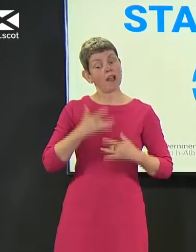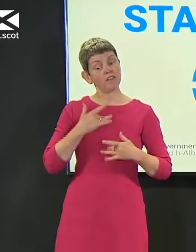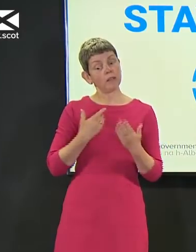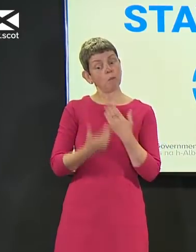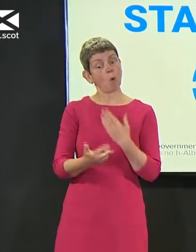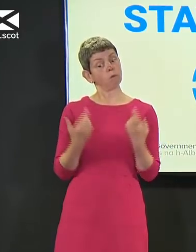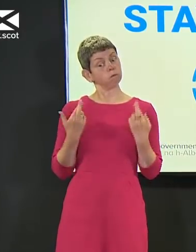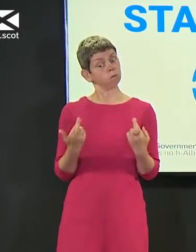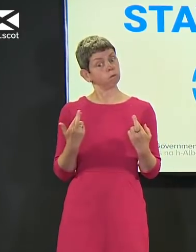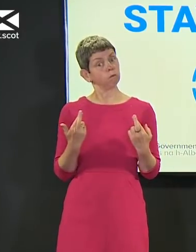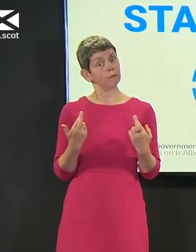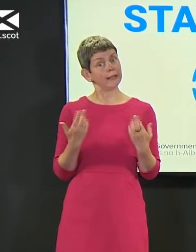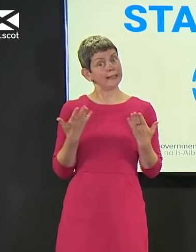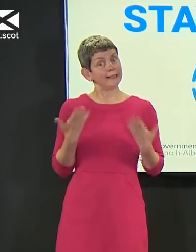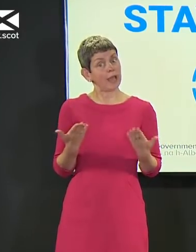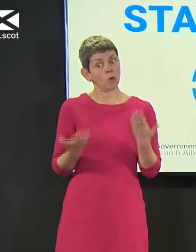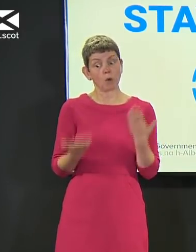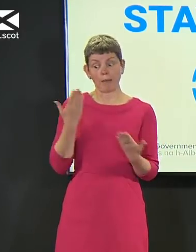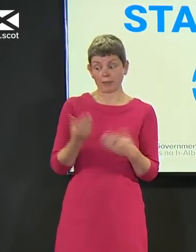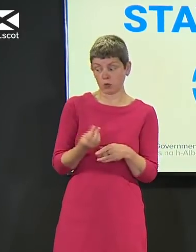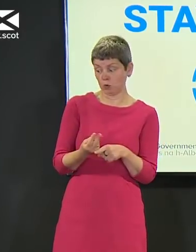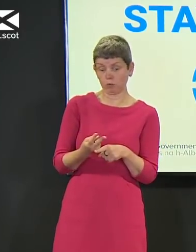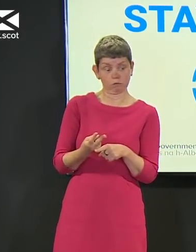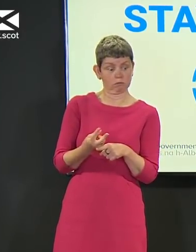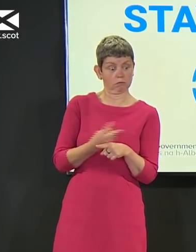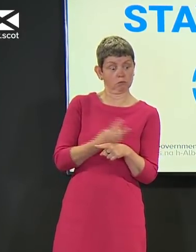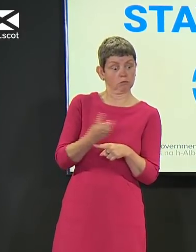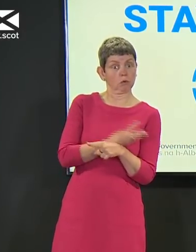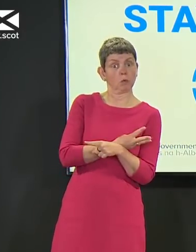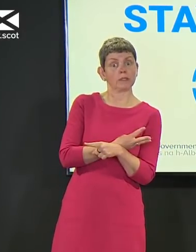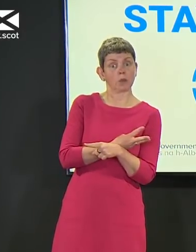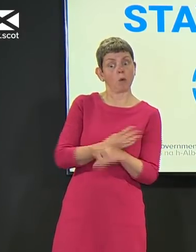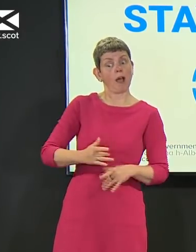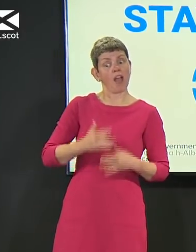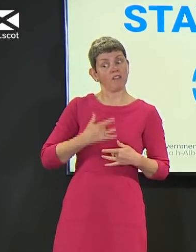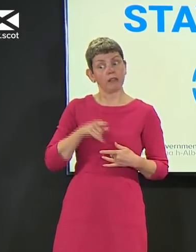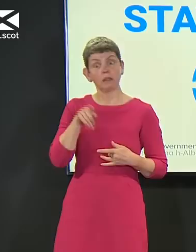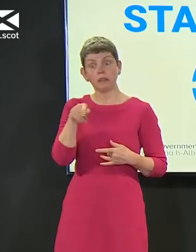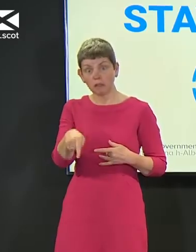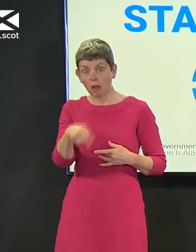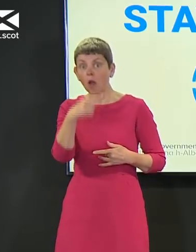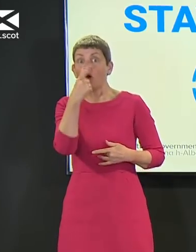than i was even a few weeks ago that some or hopefully all of that will be possible in the